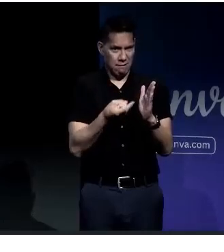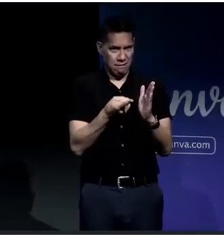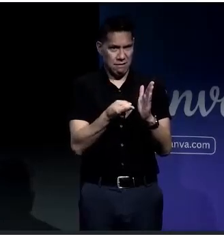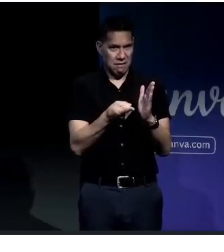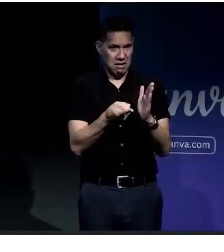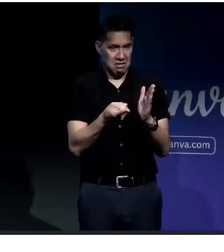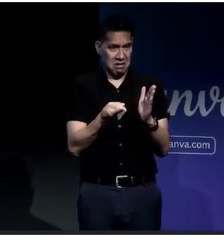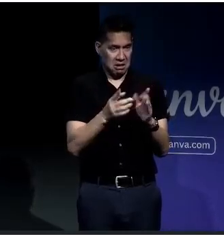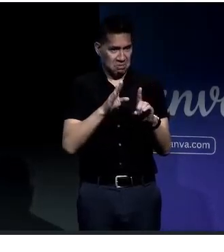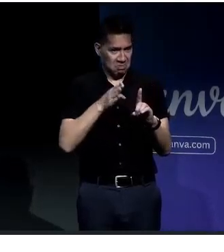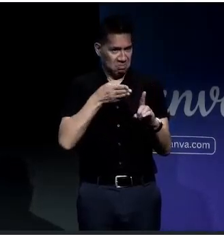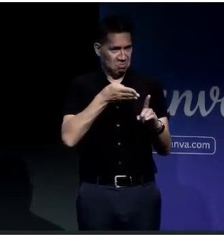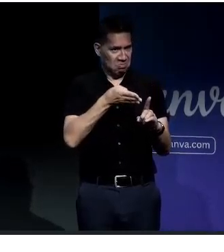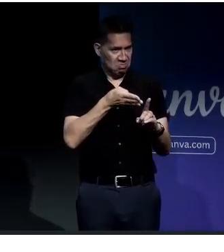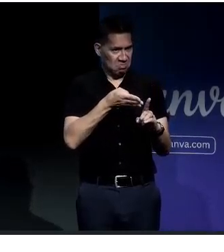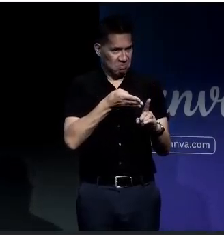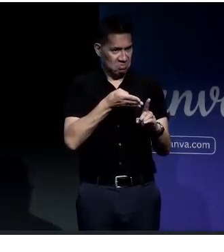So this will not be picked up as an issue.